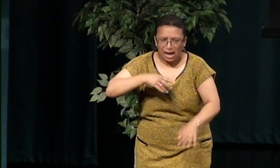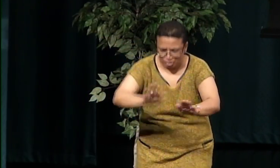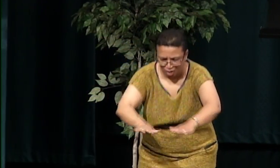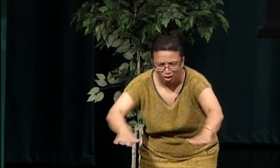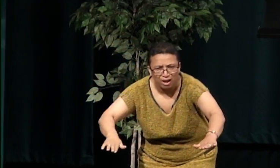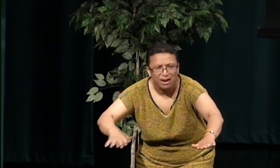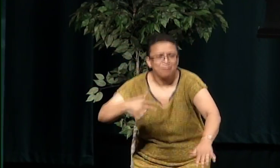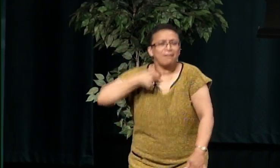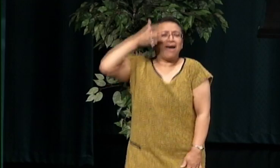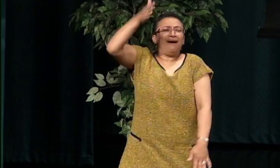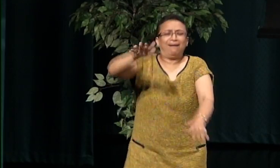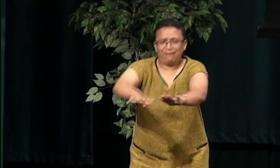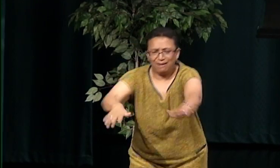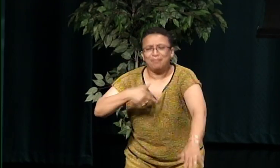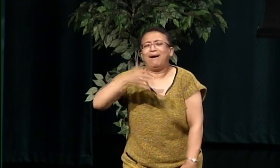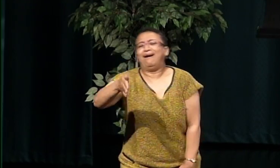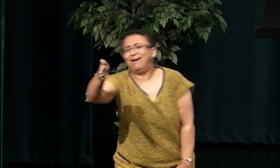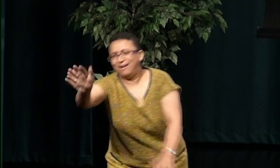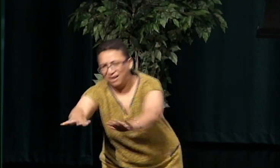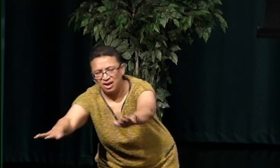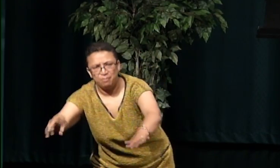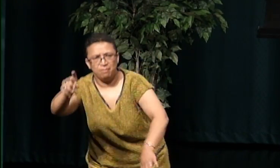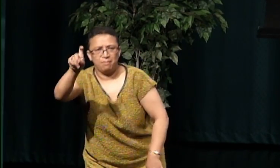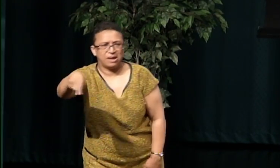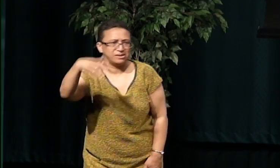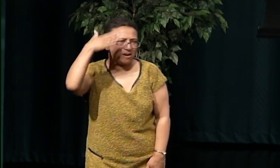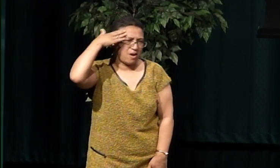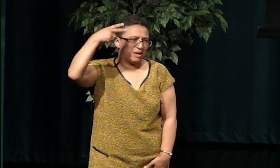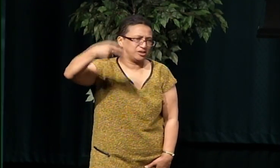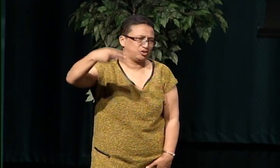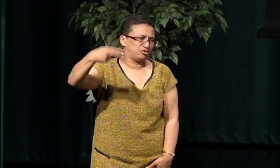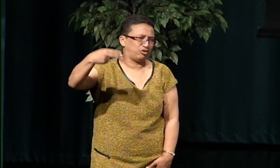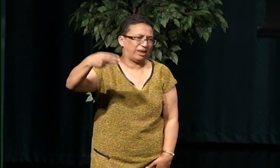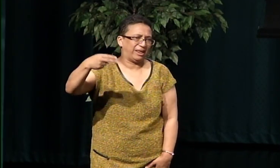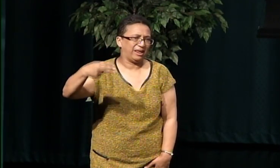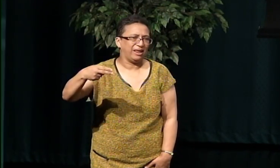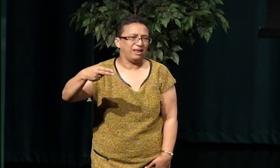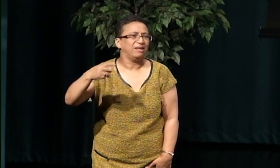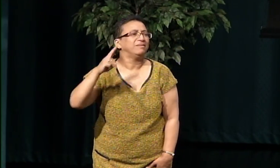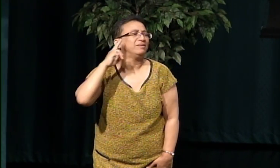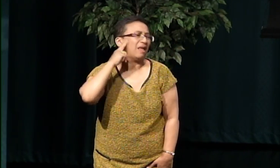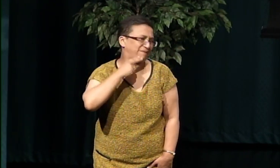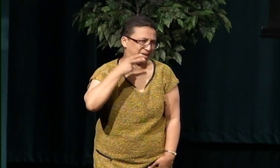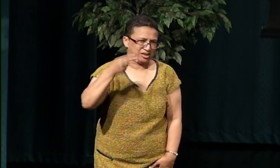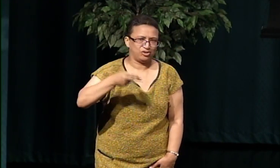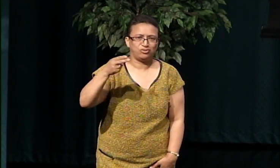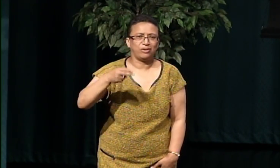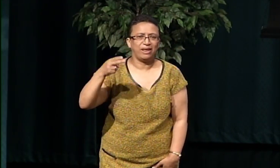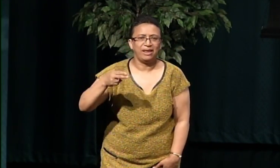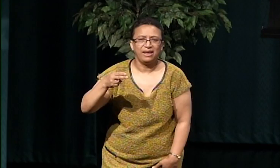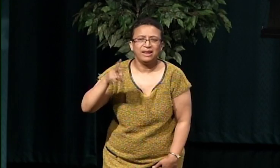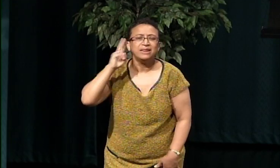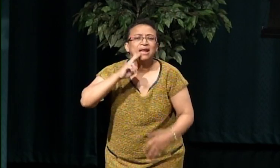I want to be sure that my children and my children's children and the generations after them